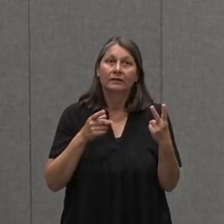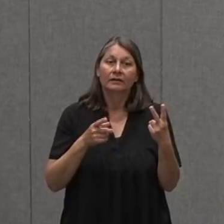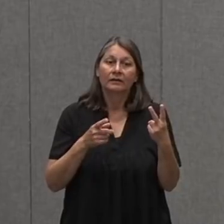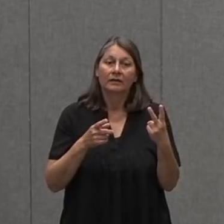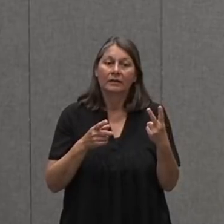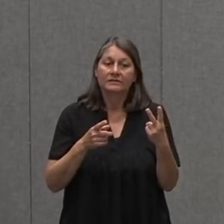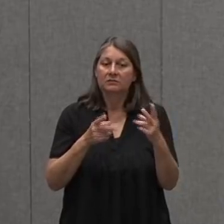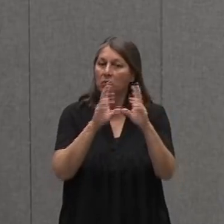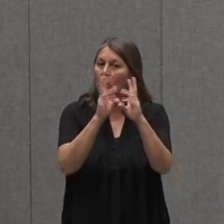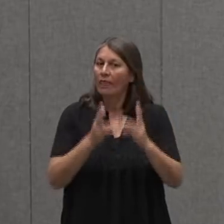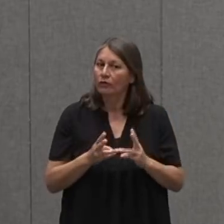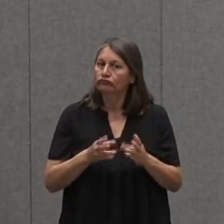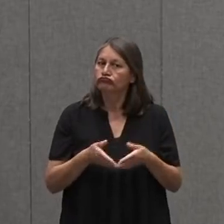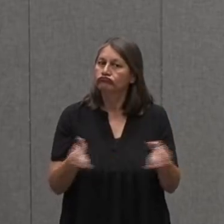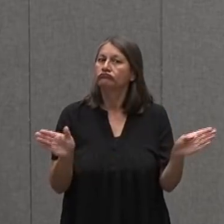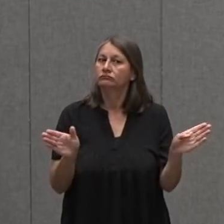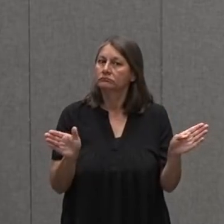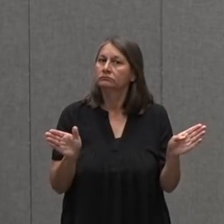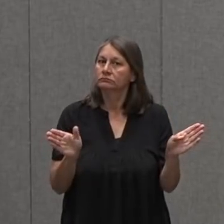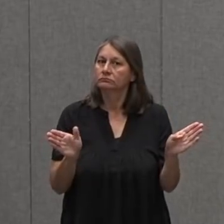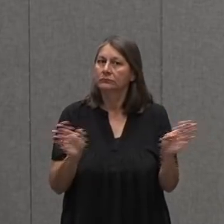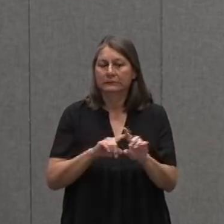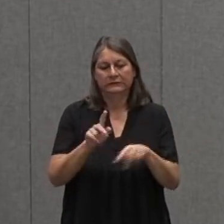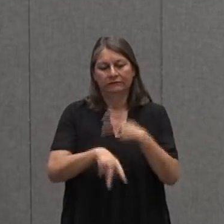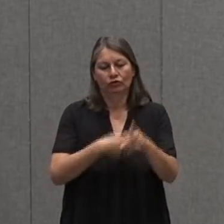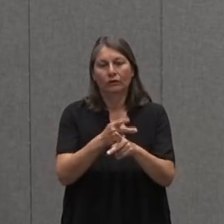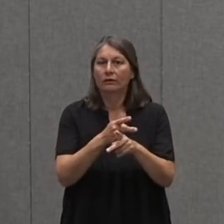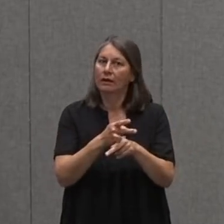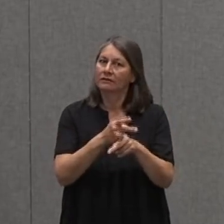weather in general. And there's different types of weather that happen.